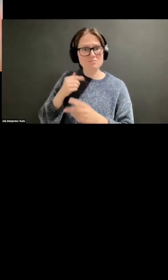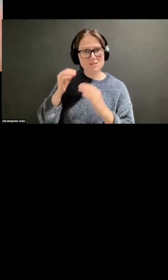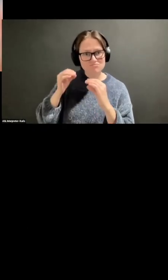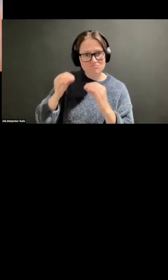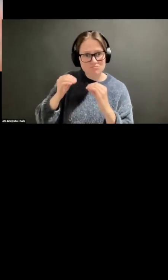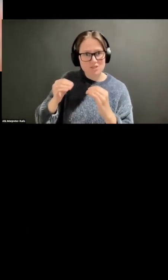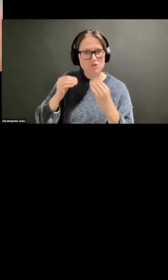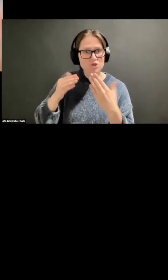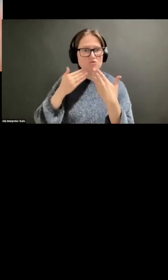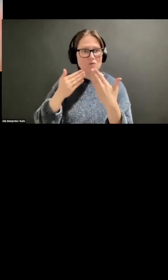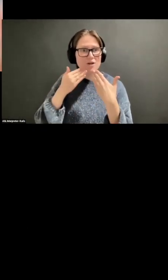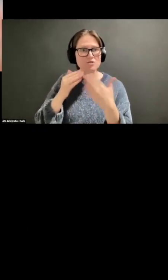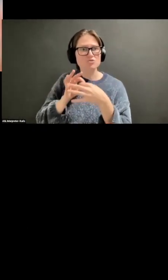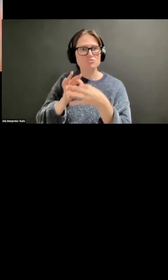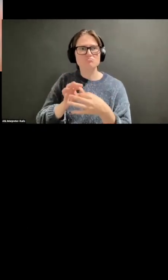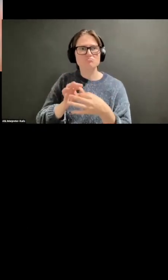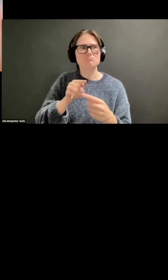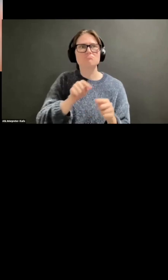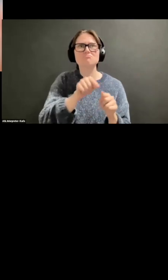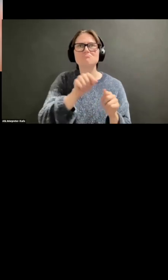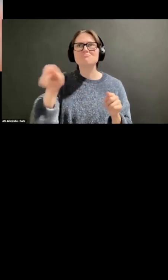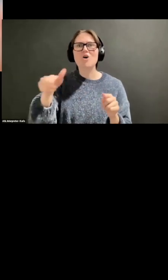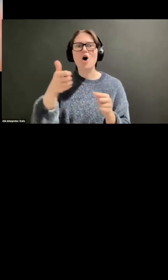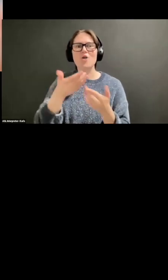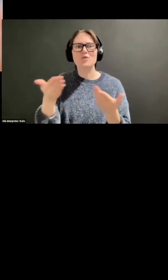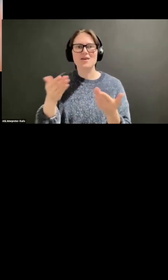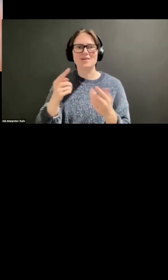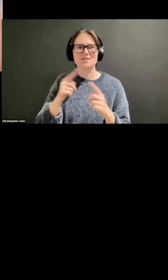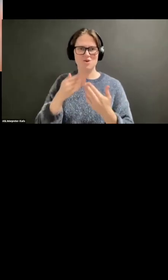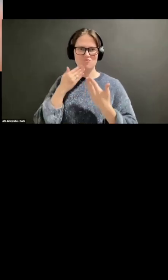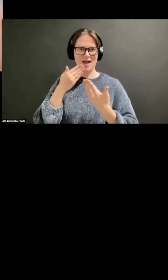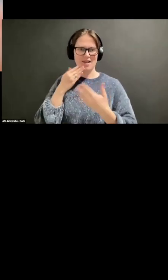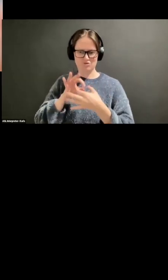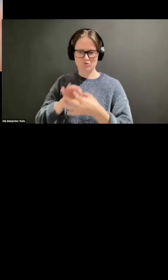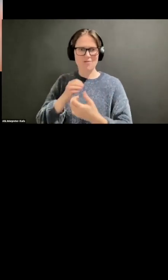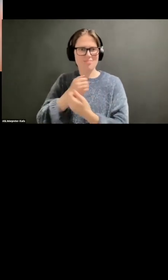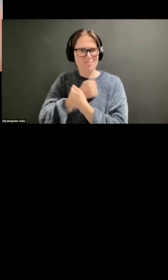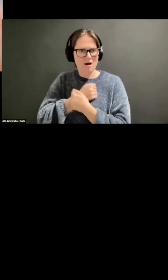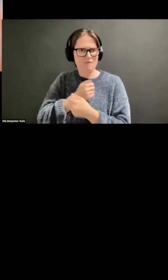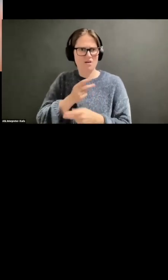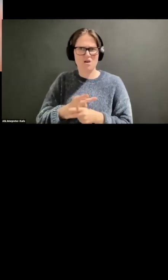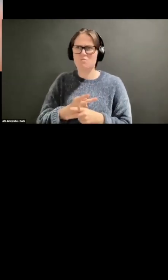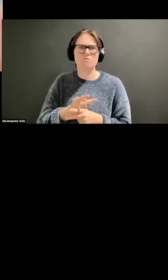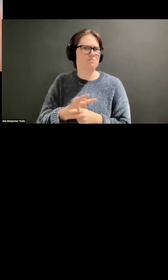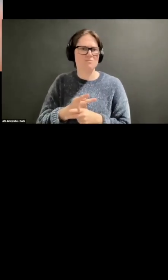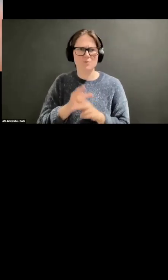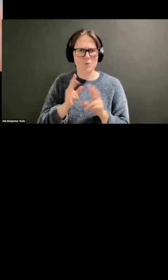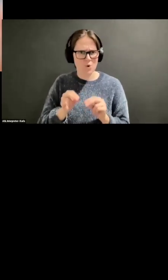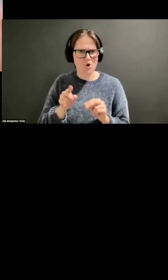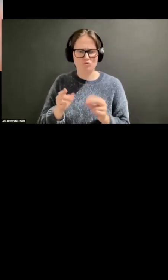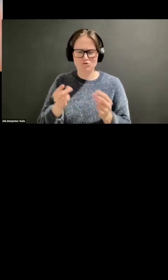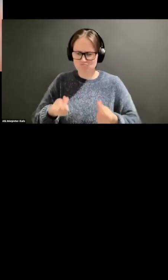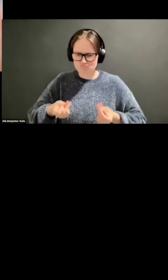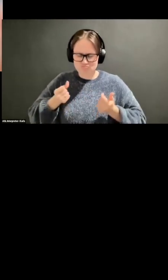things but certainly not around love and care. She is deserving inherently of love and care and safety.